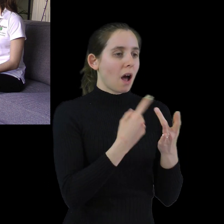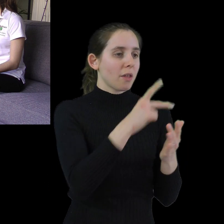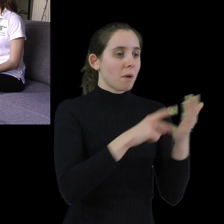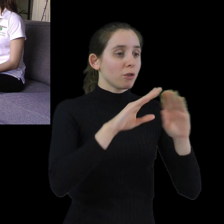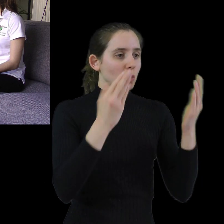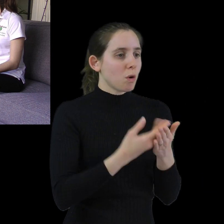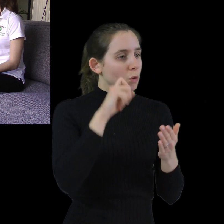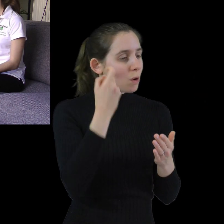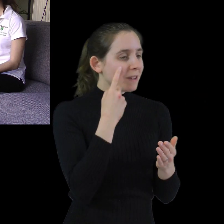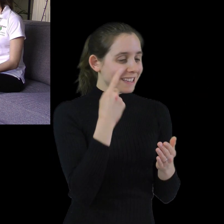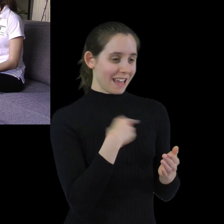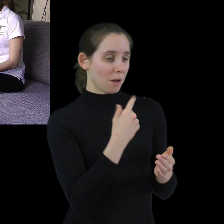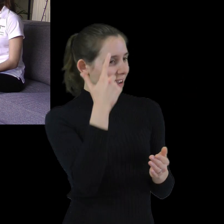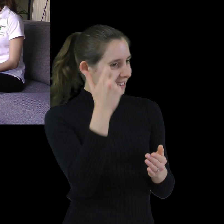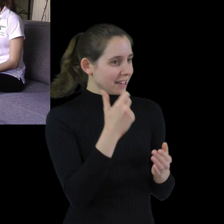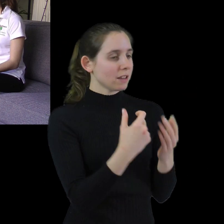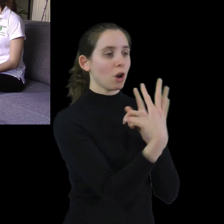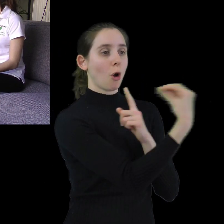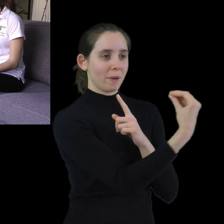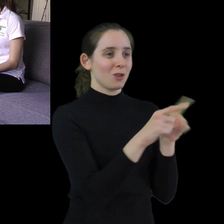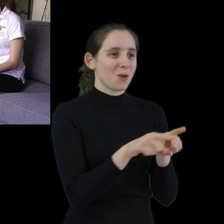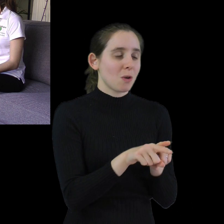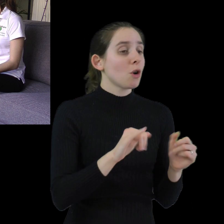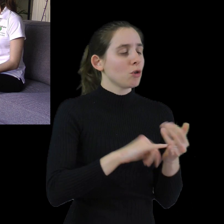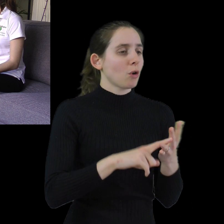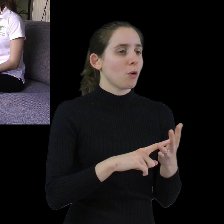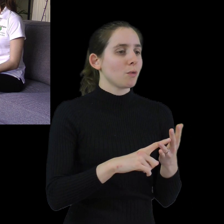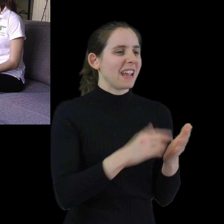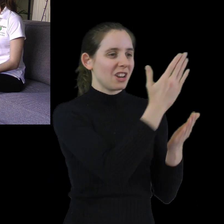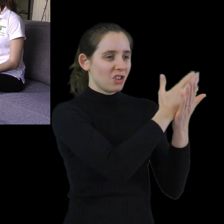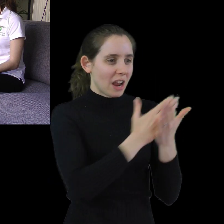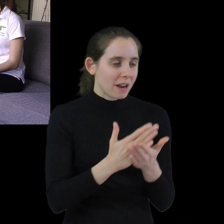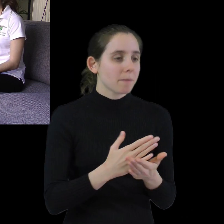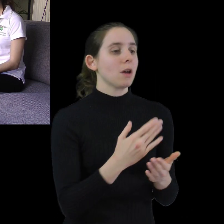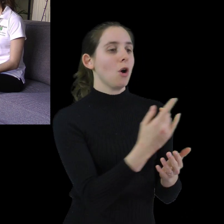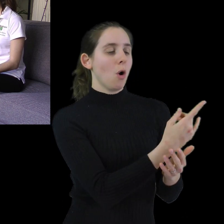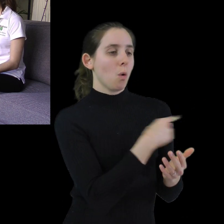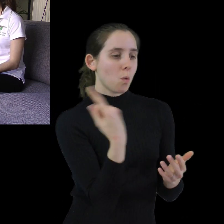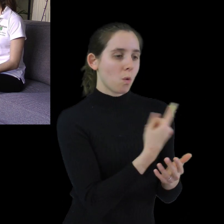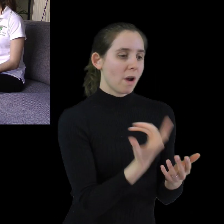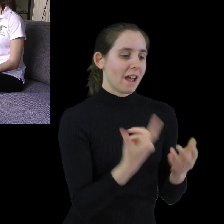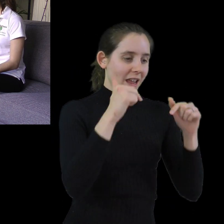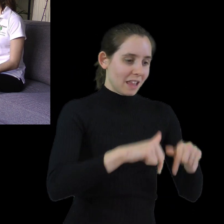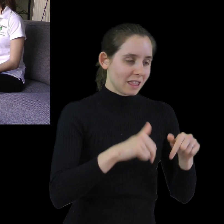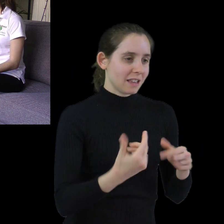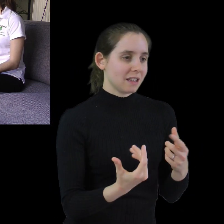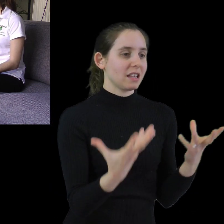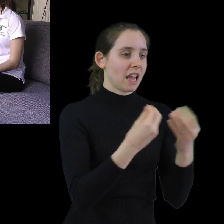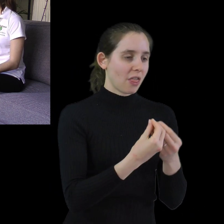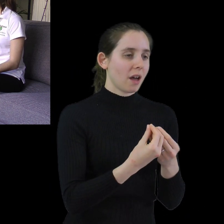"Oh what a great idea," and they'll start using it. So, you know, as I said we're in this together. We're here to serve